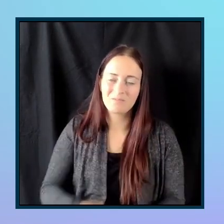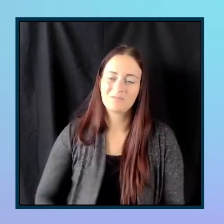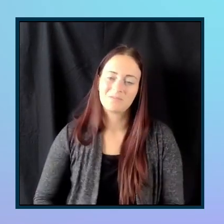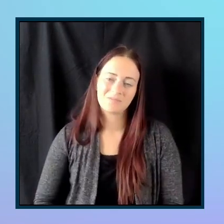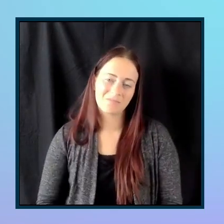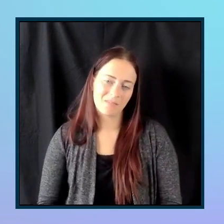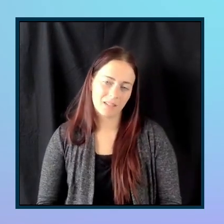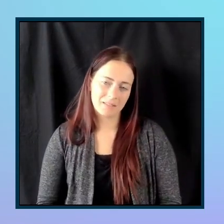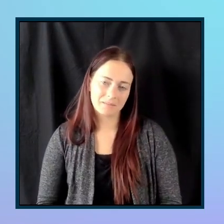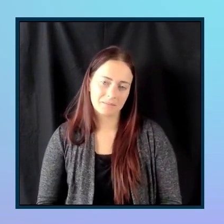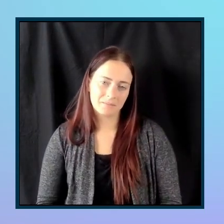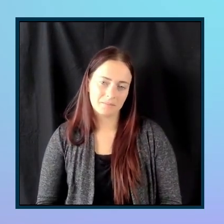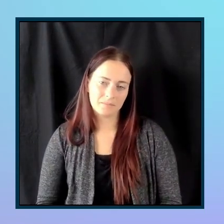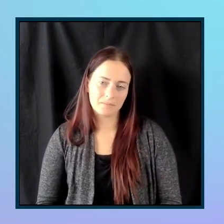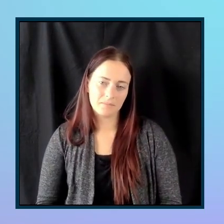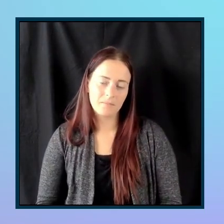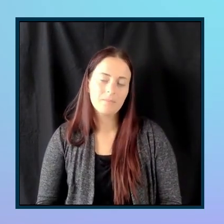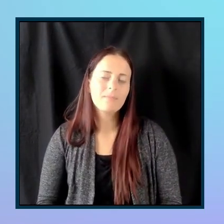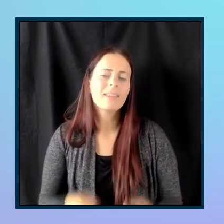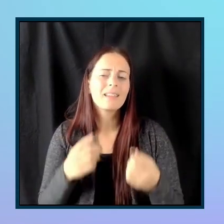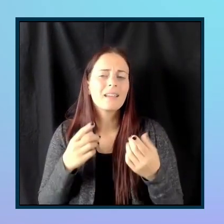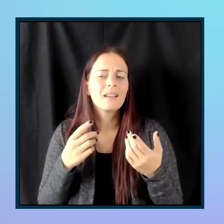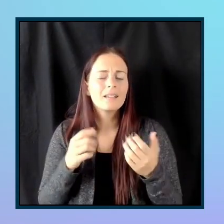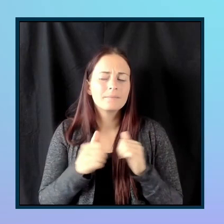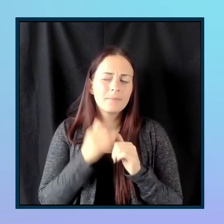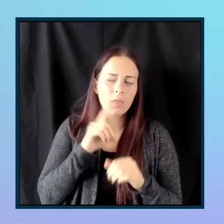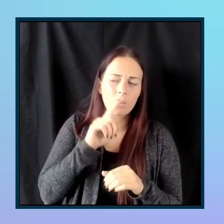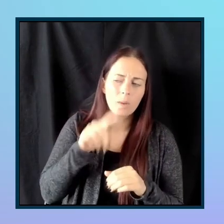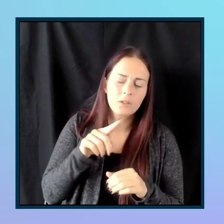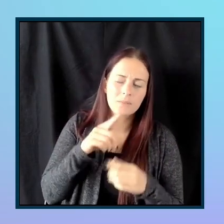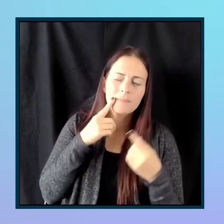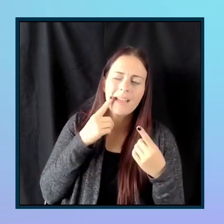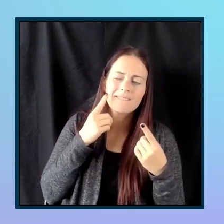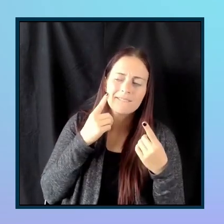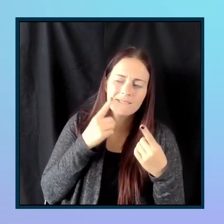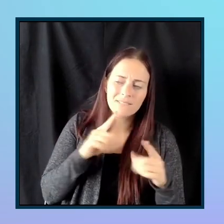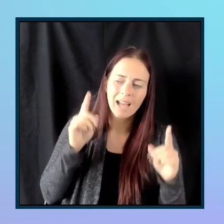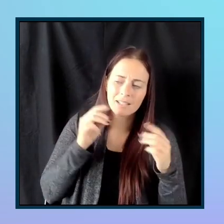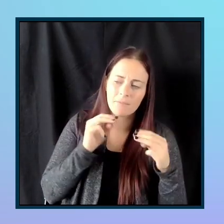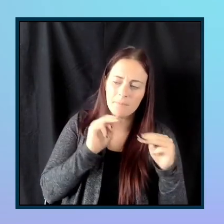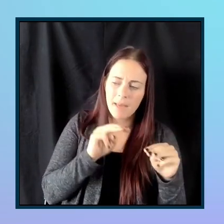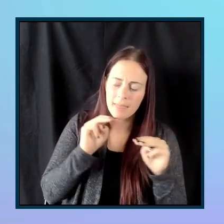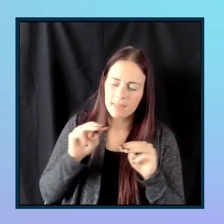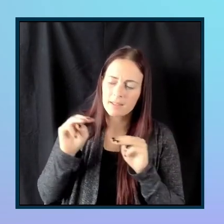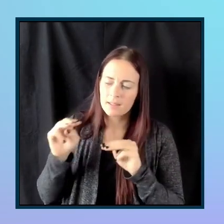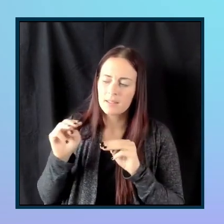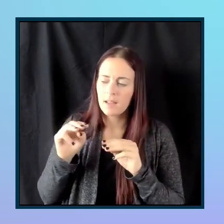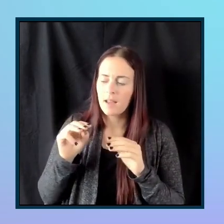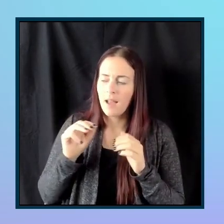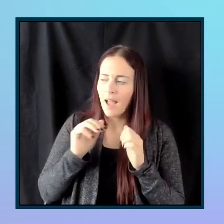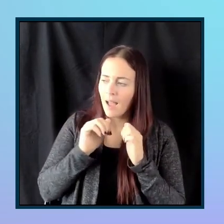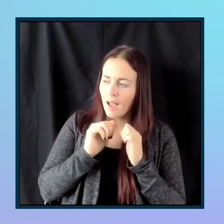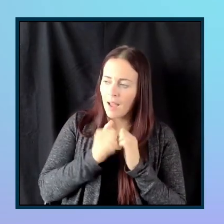What about effective methods that you found for evangelizing accessibility, so that others take action?